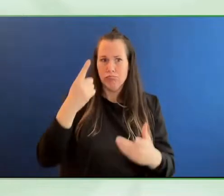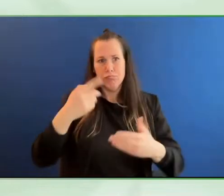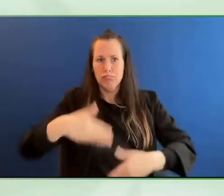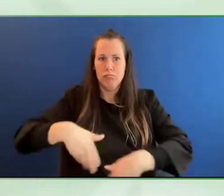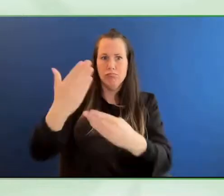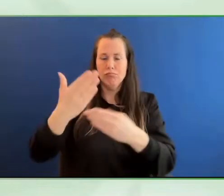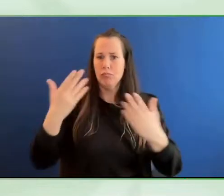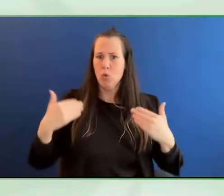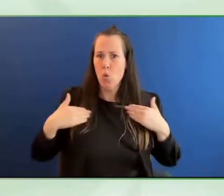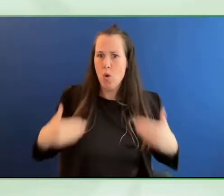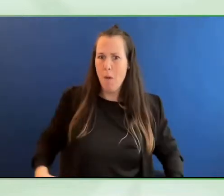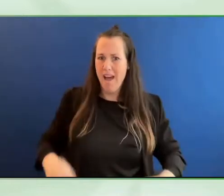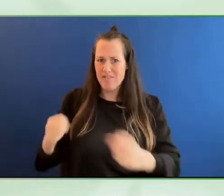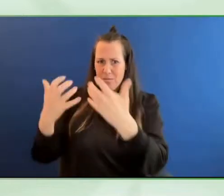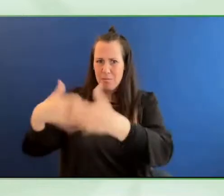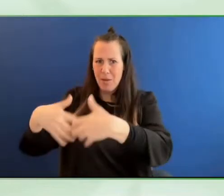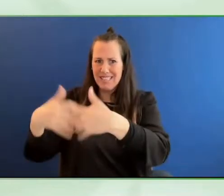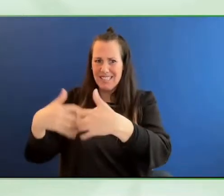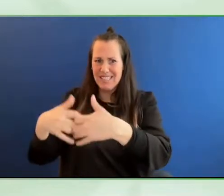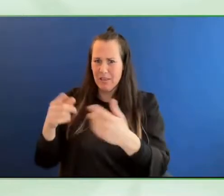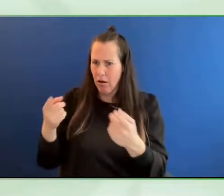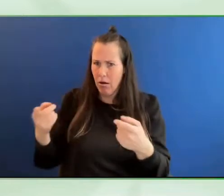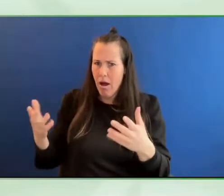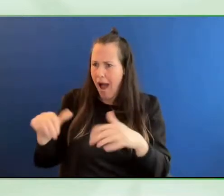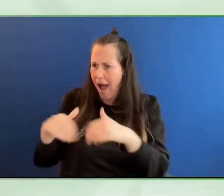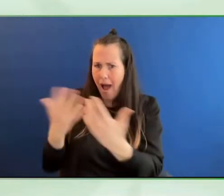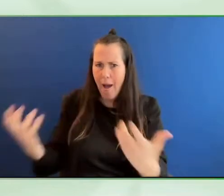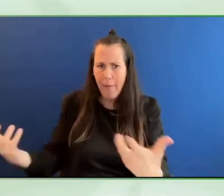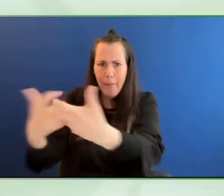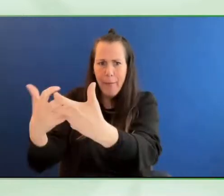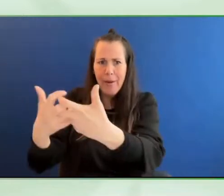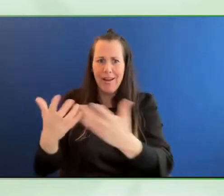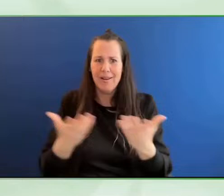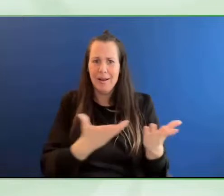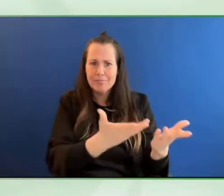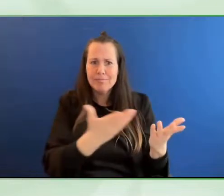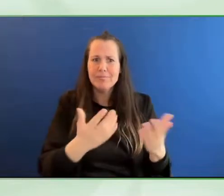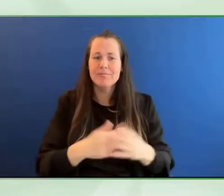We have a lot of missing and inaccurate alt text.